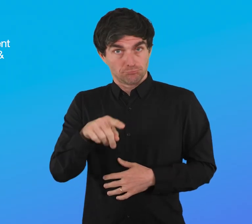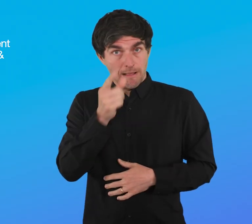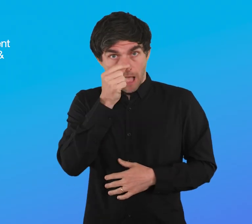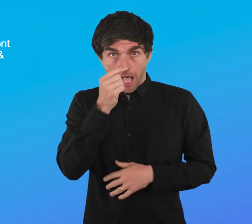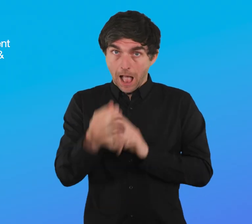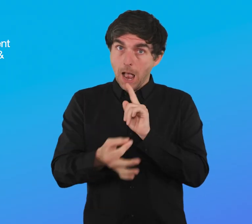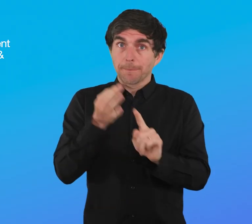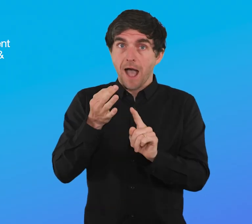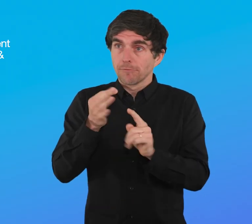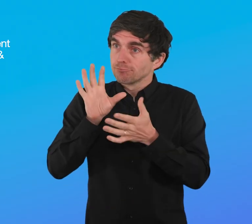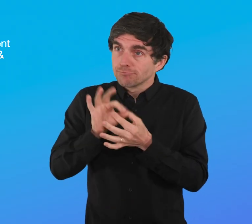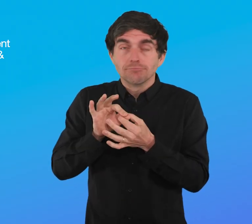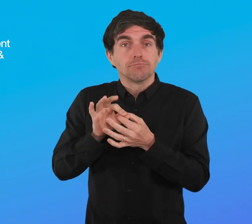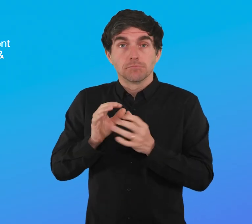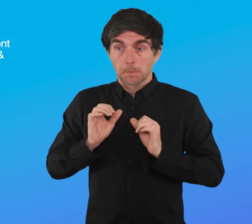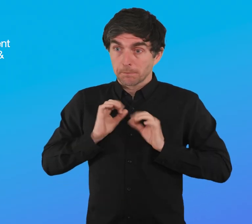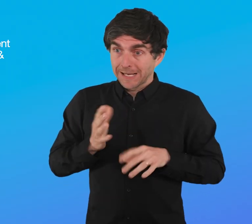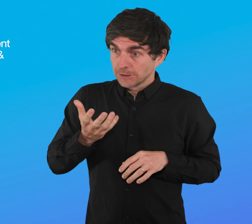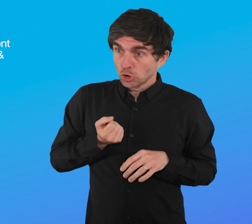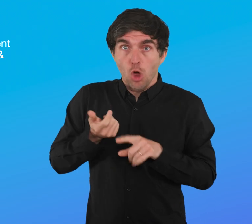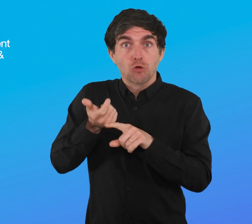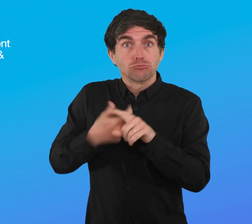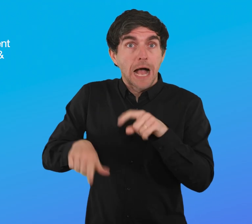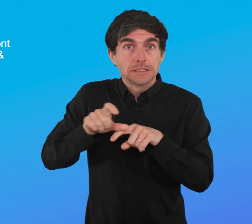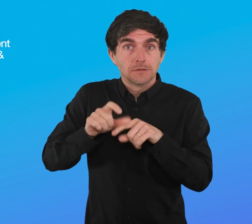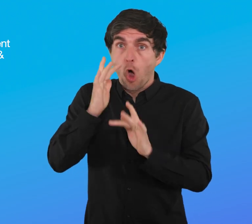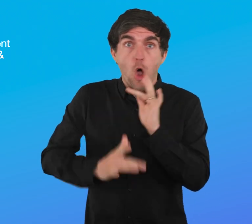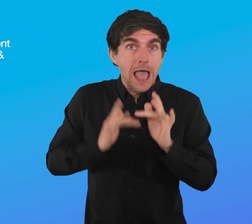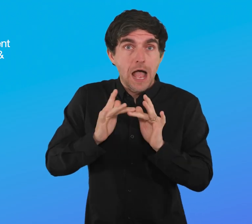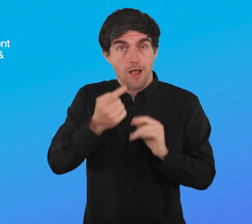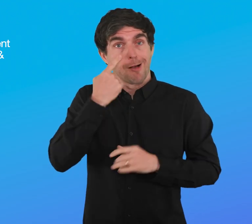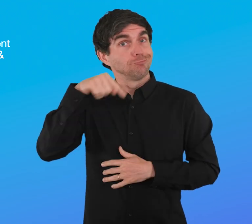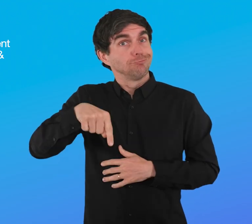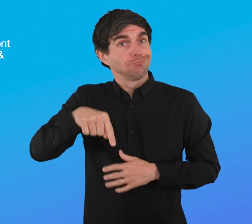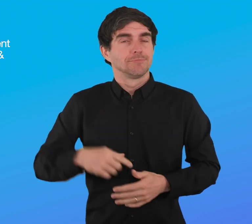You can apply for Pension Credit online. Go to: